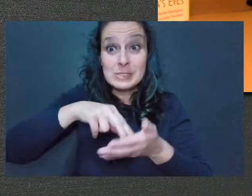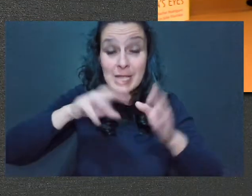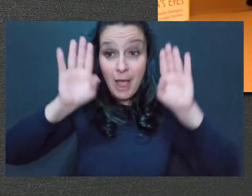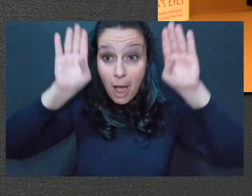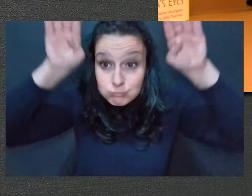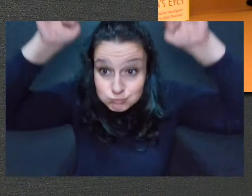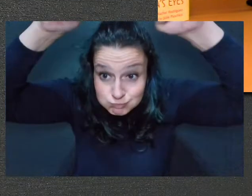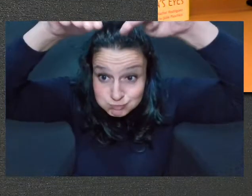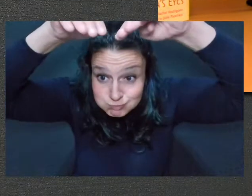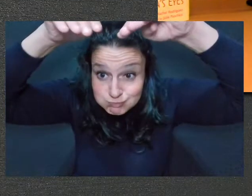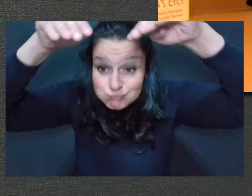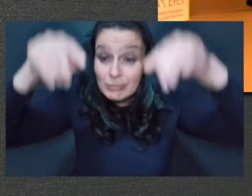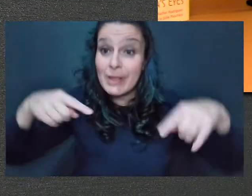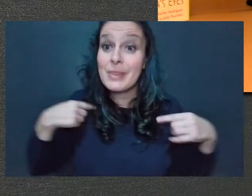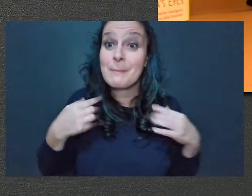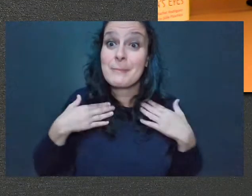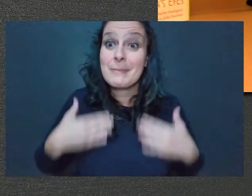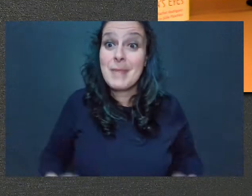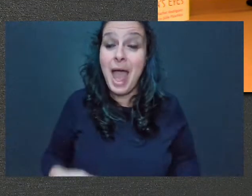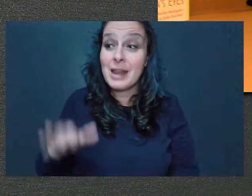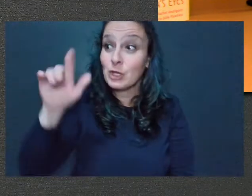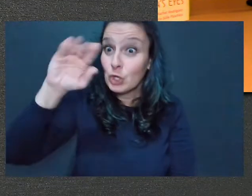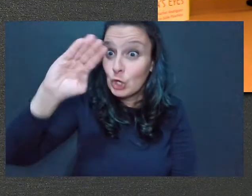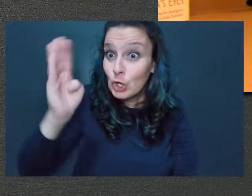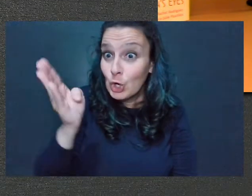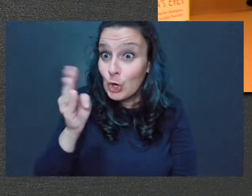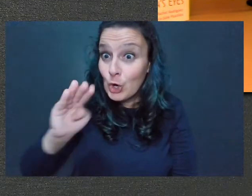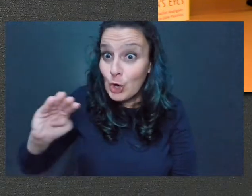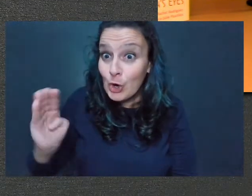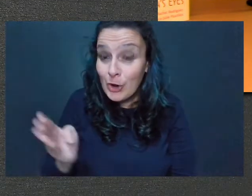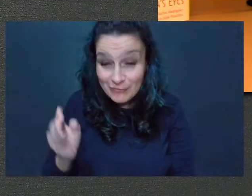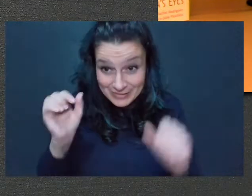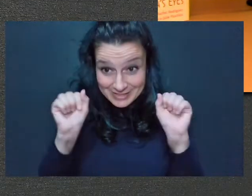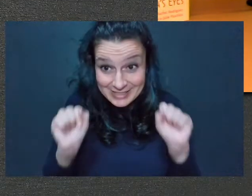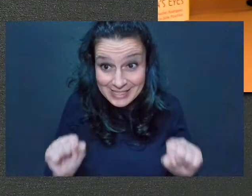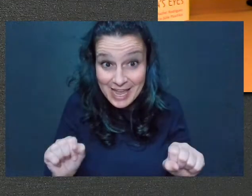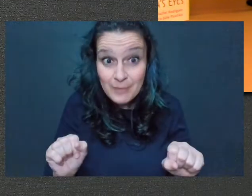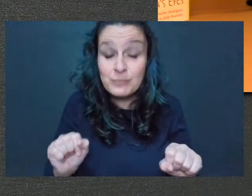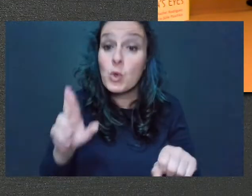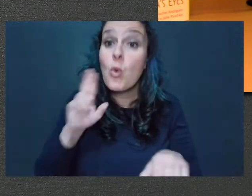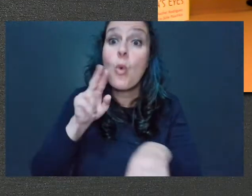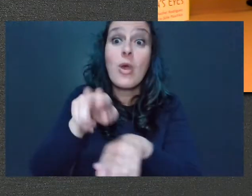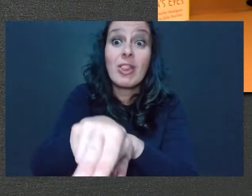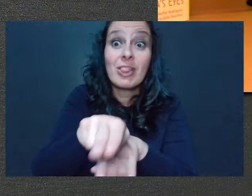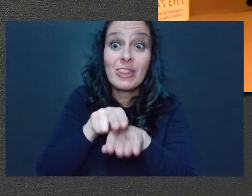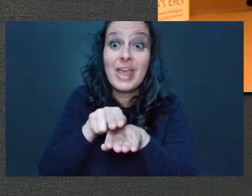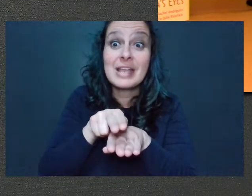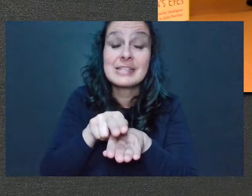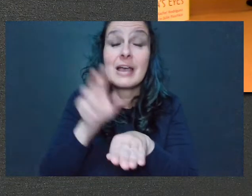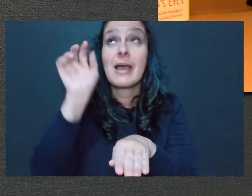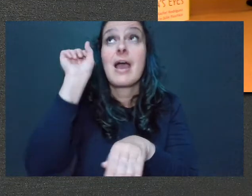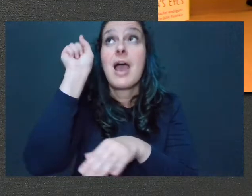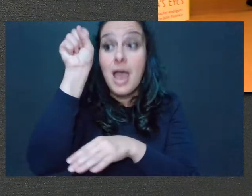and move your hips back and your feet up. Or maybe you're on the ground with your head up,